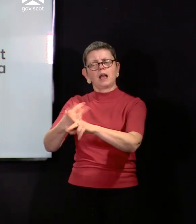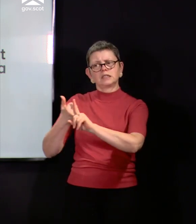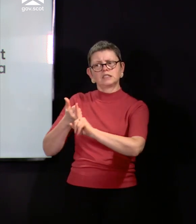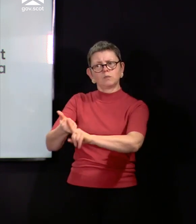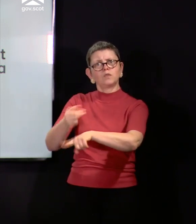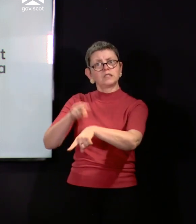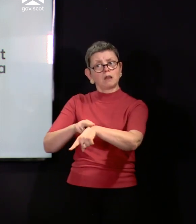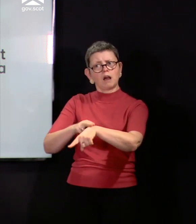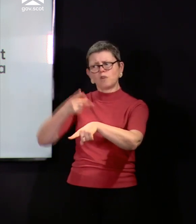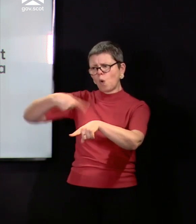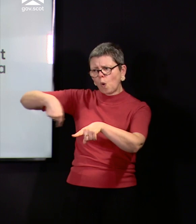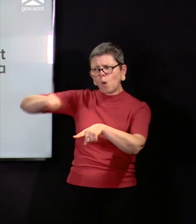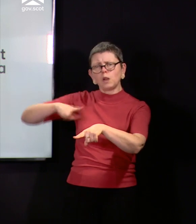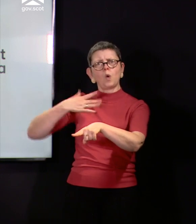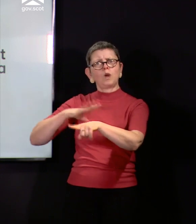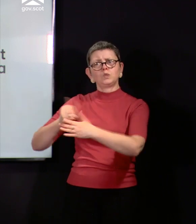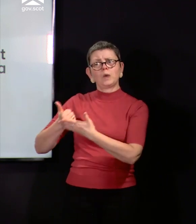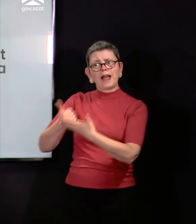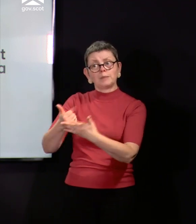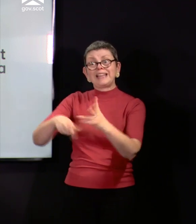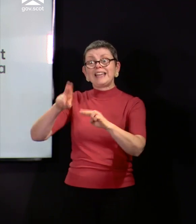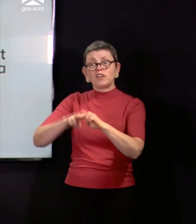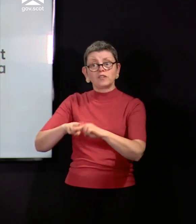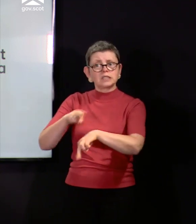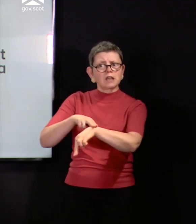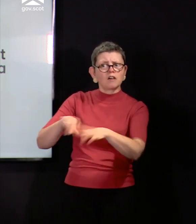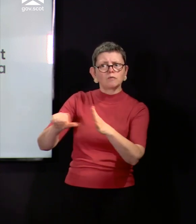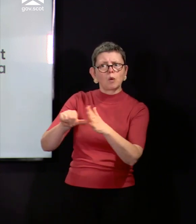helping in those care homes when that was required. and the Directors of Public Health